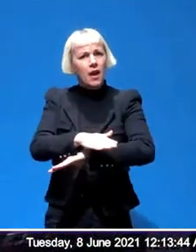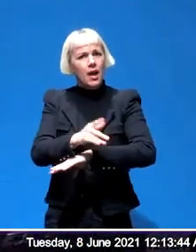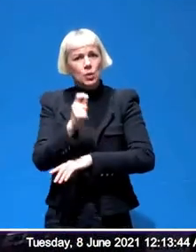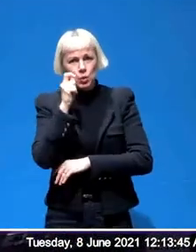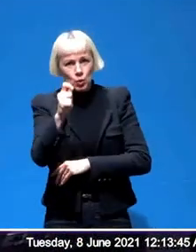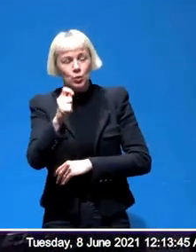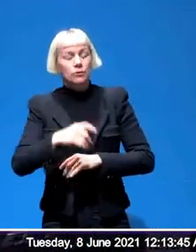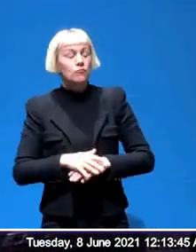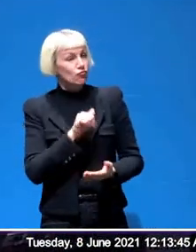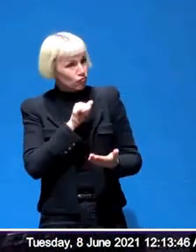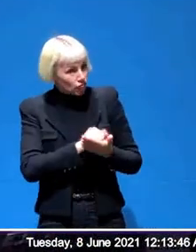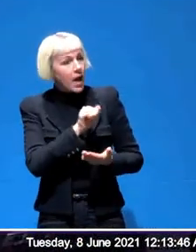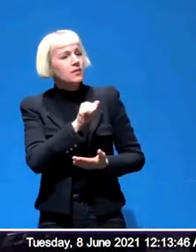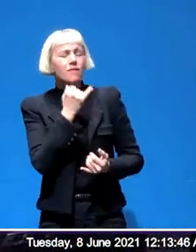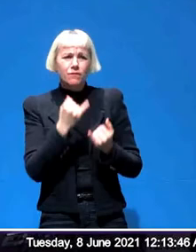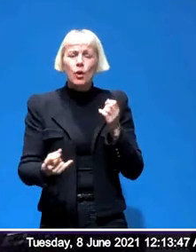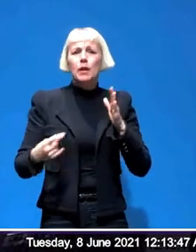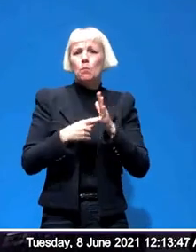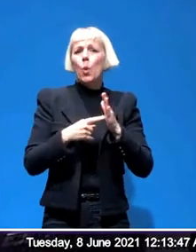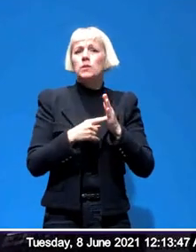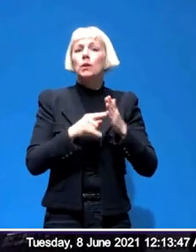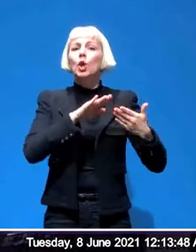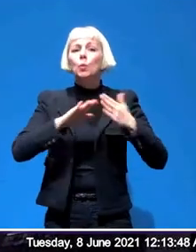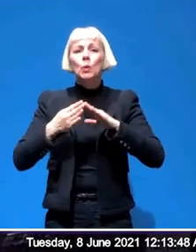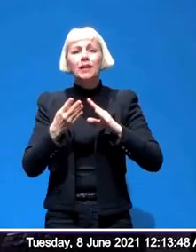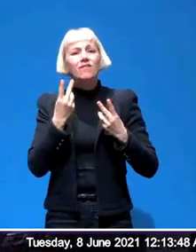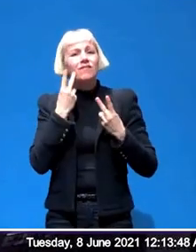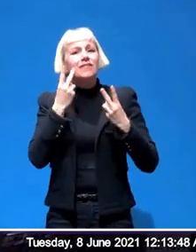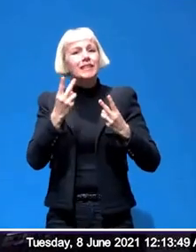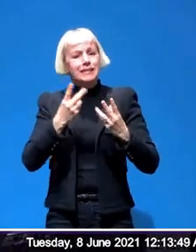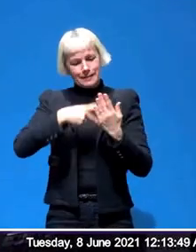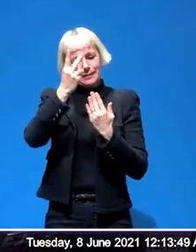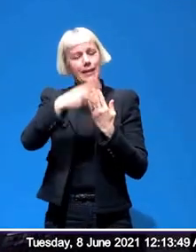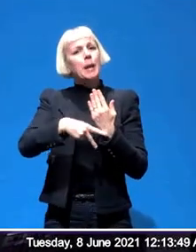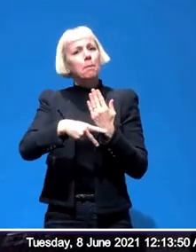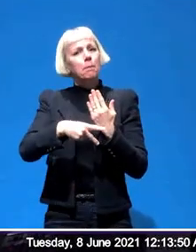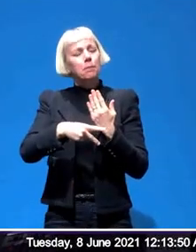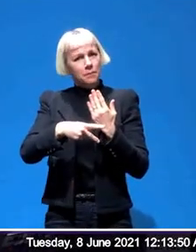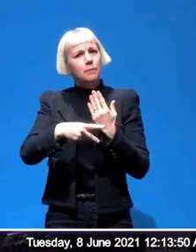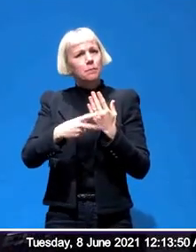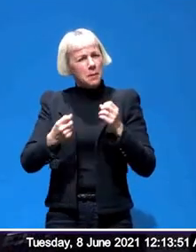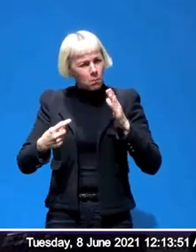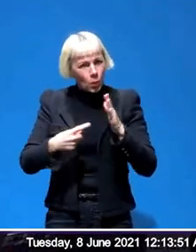The Principal Community Visitor role was filled on Friday,